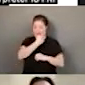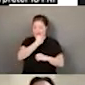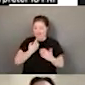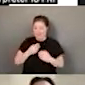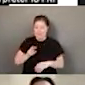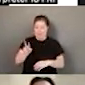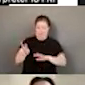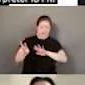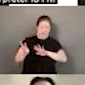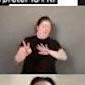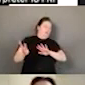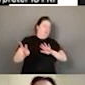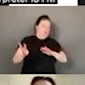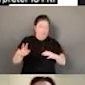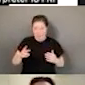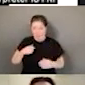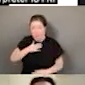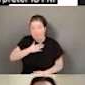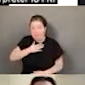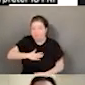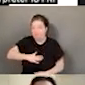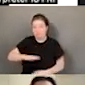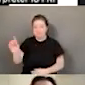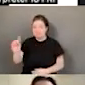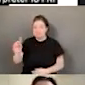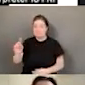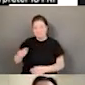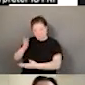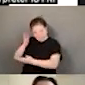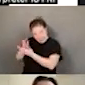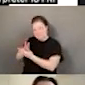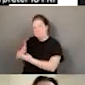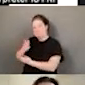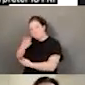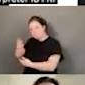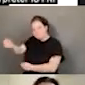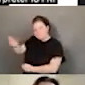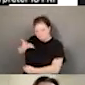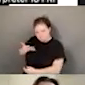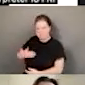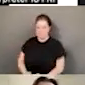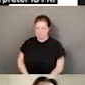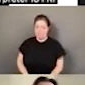So absolutely that is another of these issues that are really important.